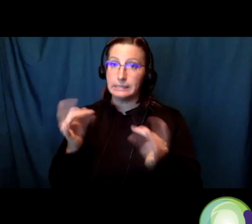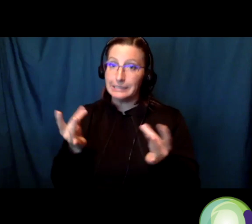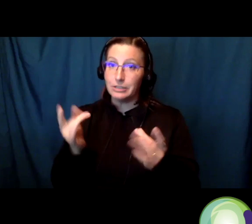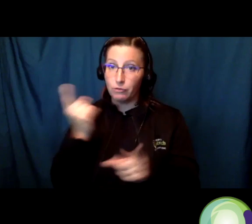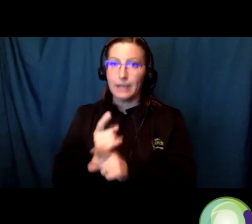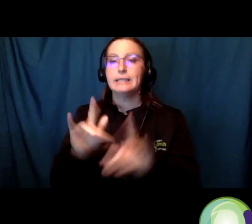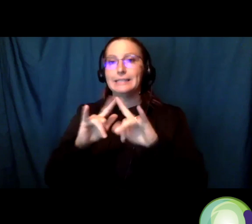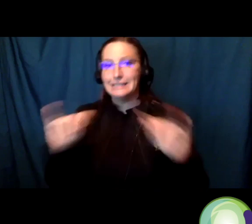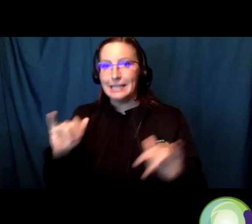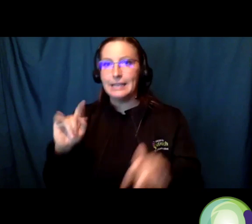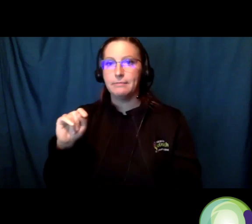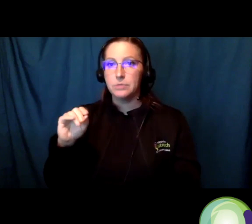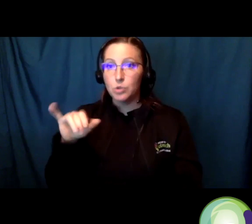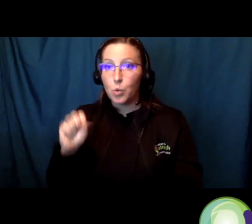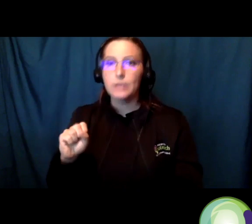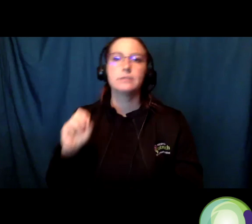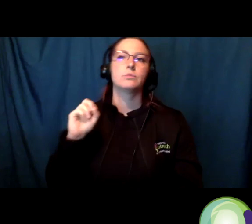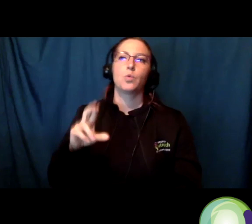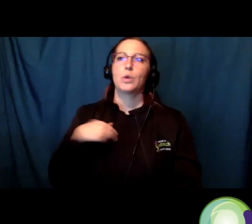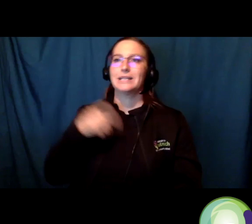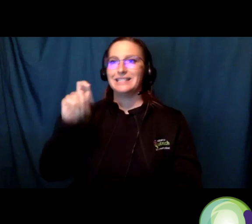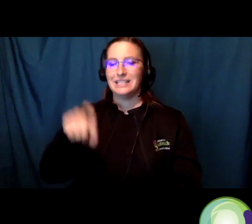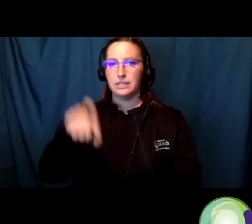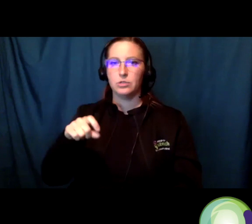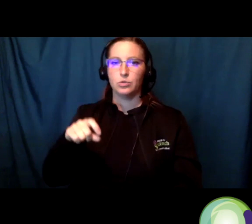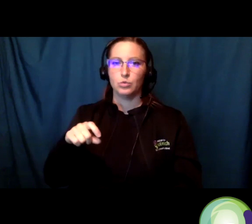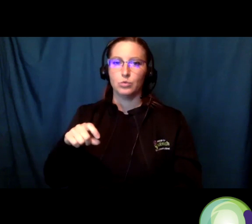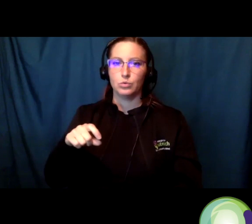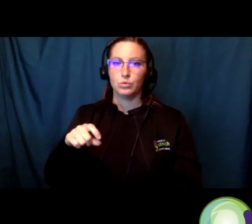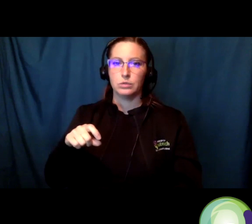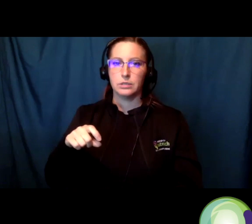or you might end up needing to have a second copy of a book or a similar